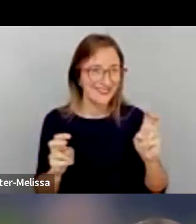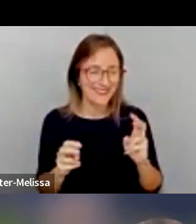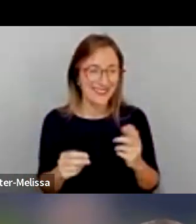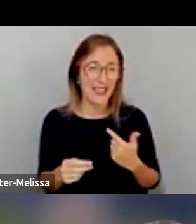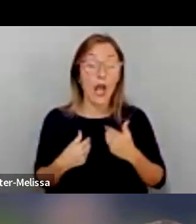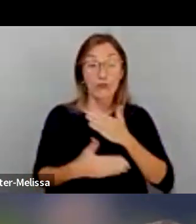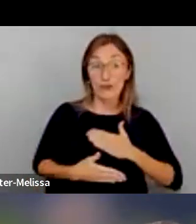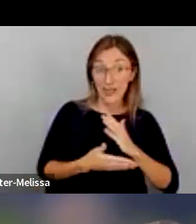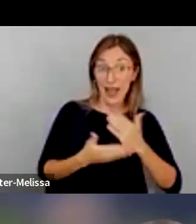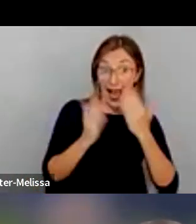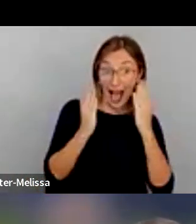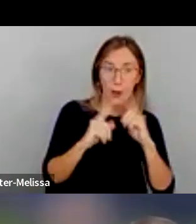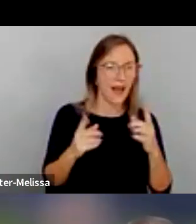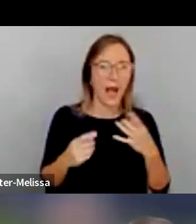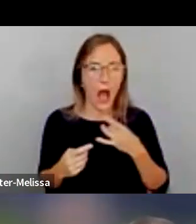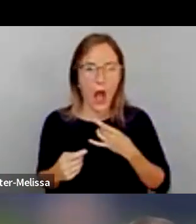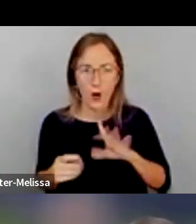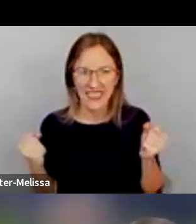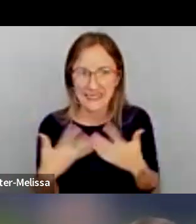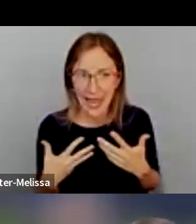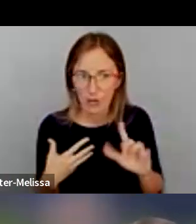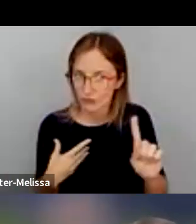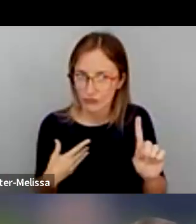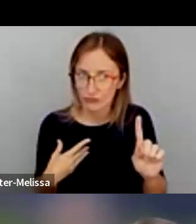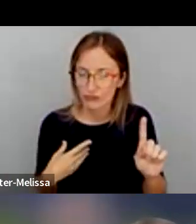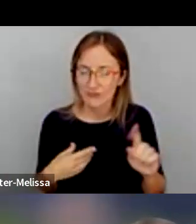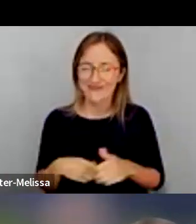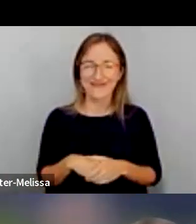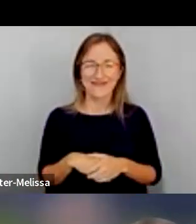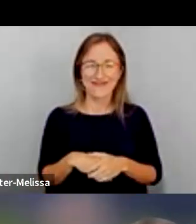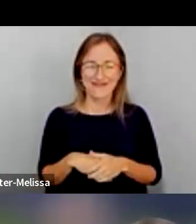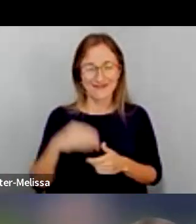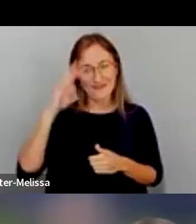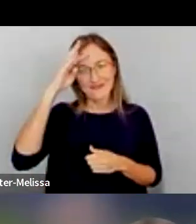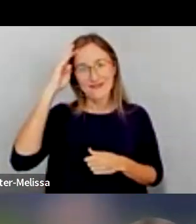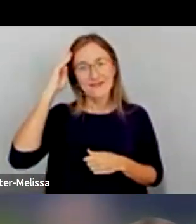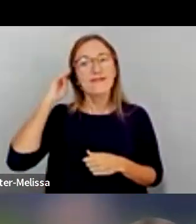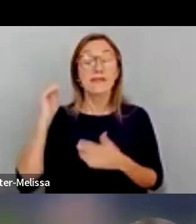favorite Halloween movie would probably be Halloween town. I'm big on